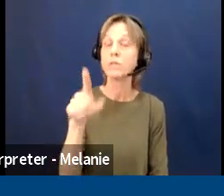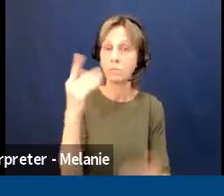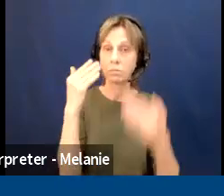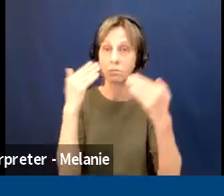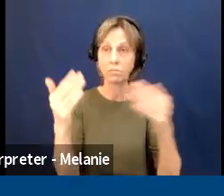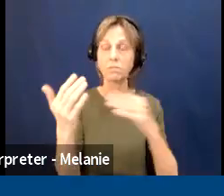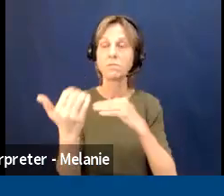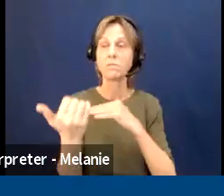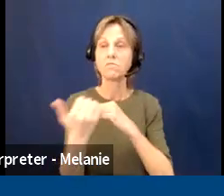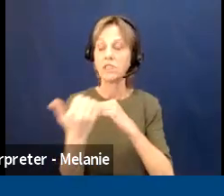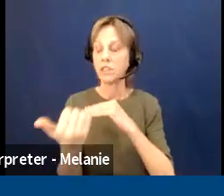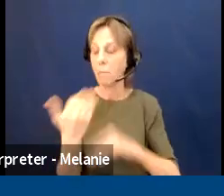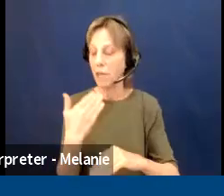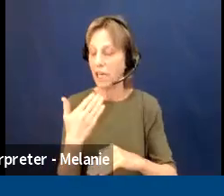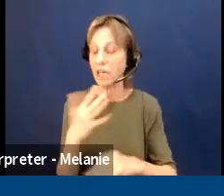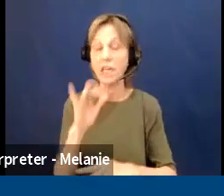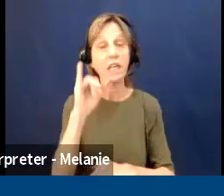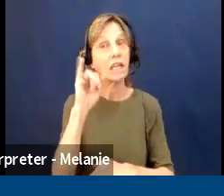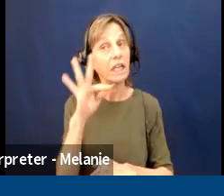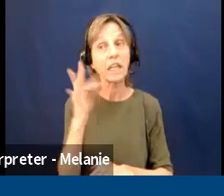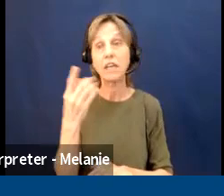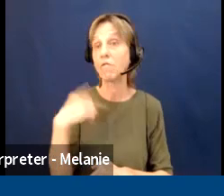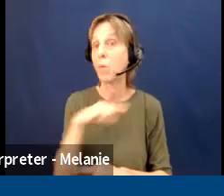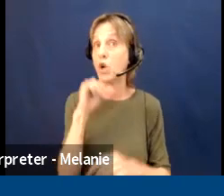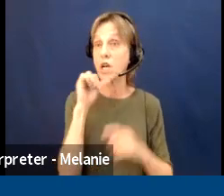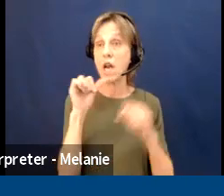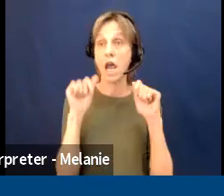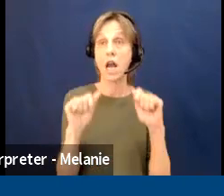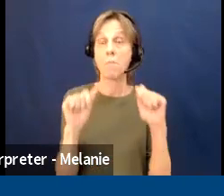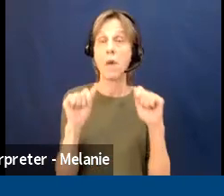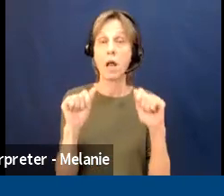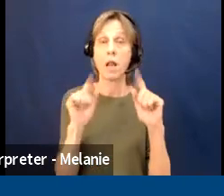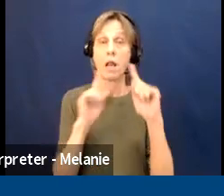and if we are not able to get to your question because we are coming at the